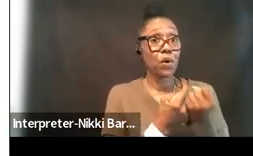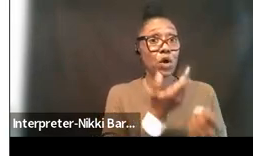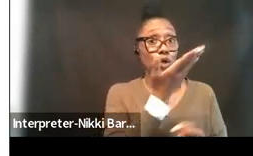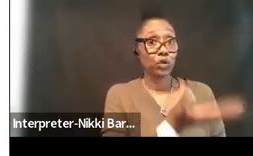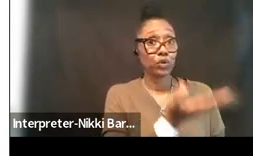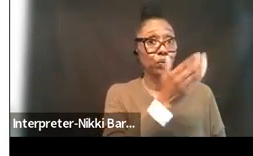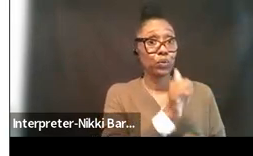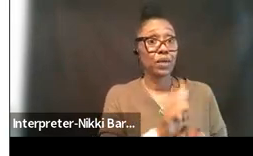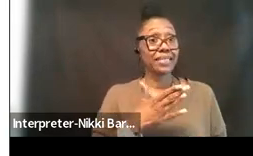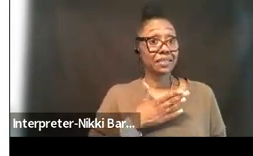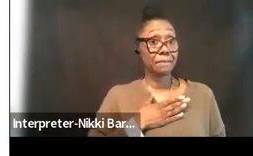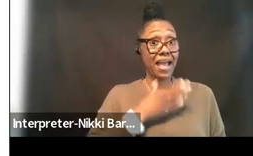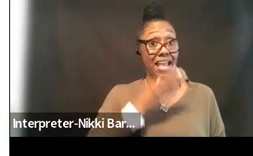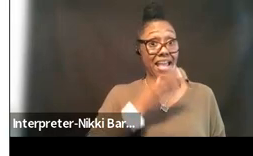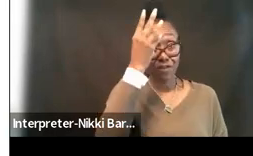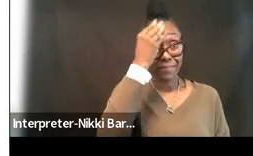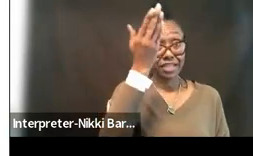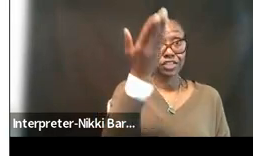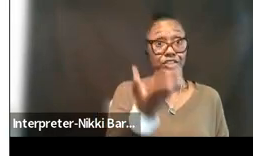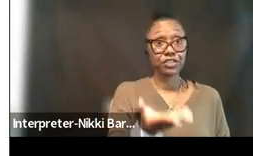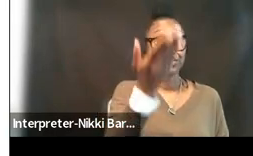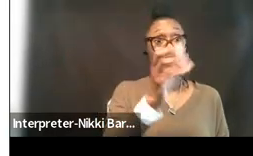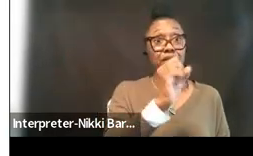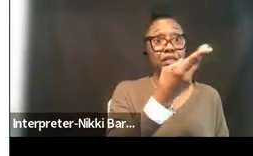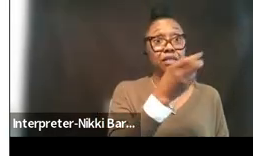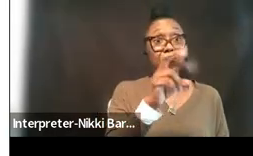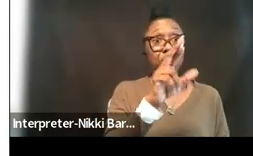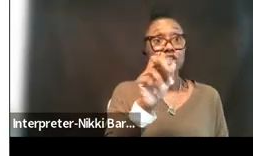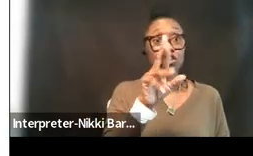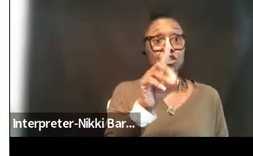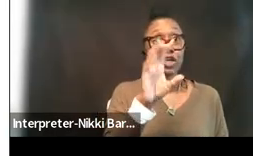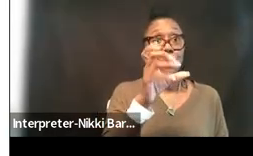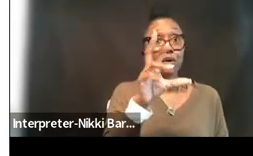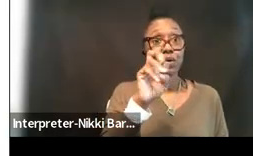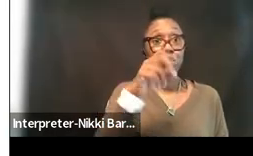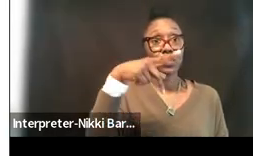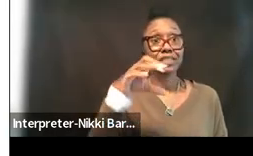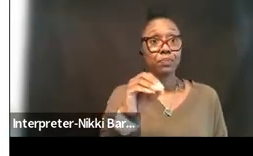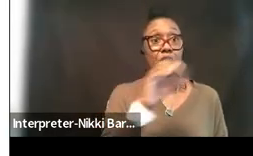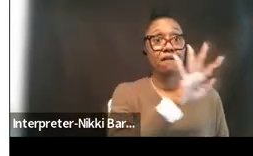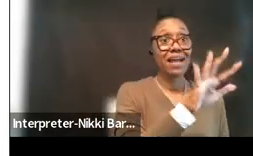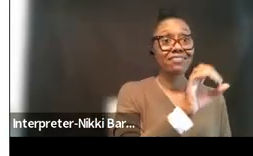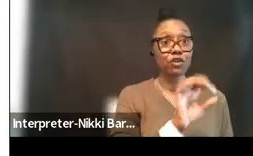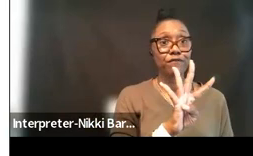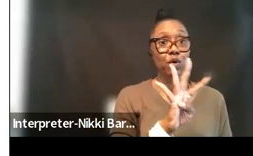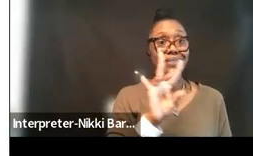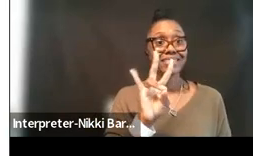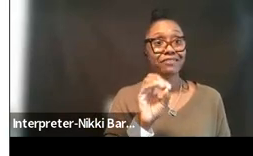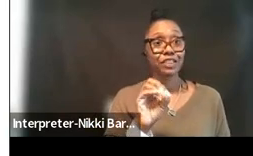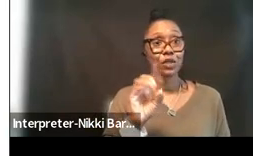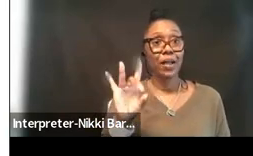This is my contact information. Shared Cresco. I can be reached at 500, and 4, 7, 0, 8, 2, 9, 3, 7.